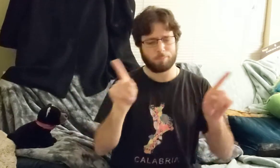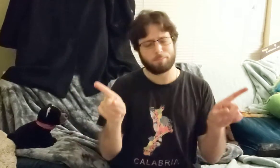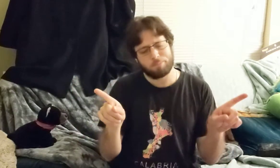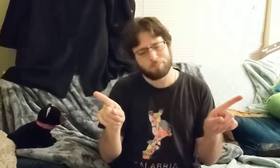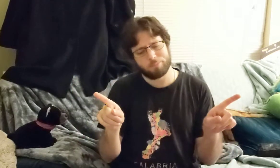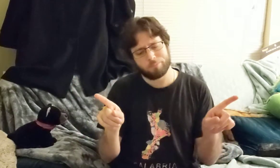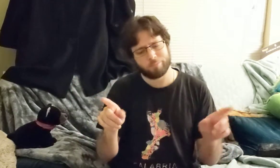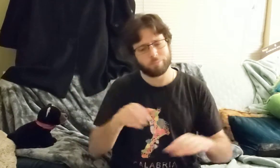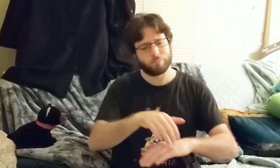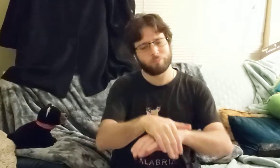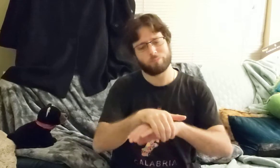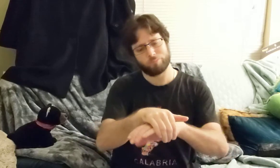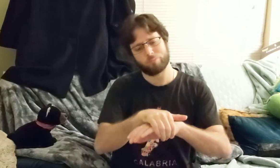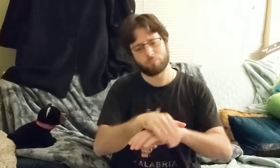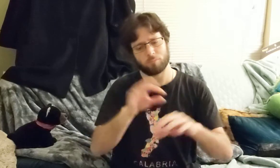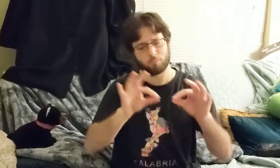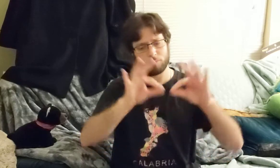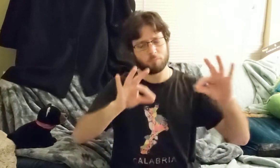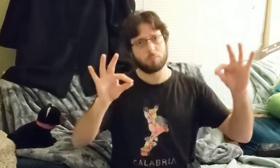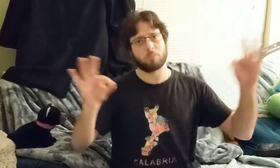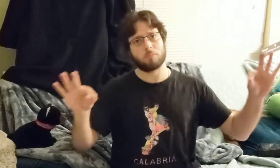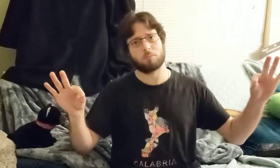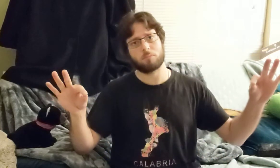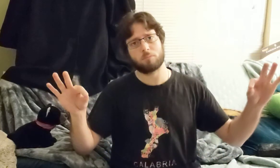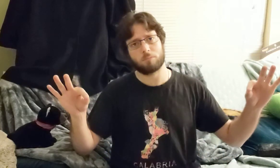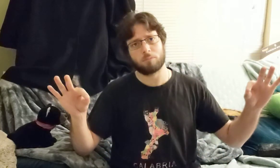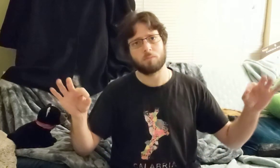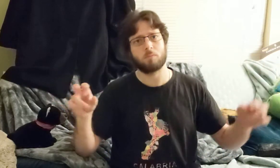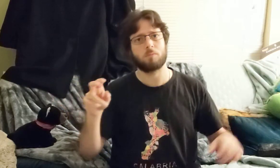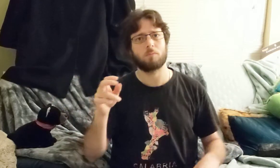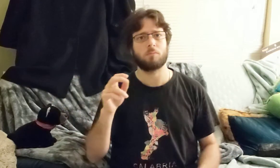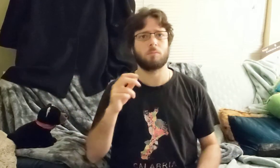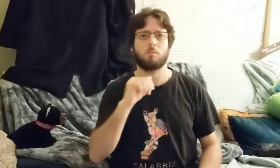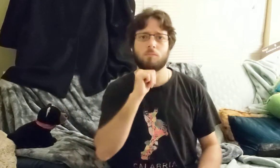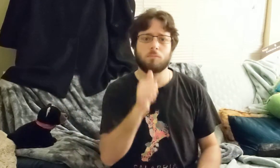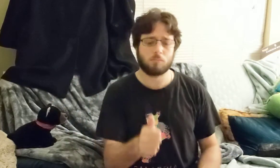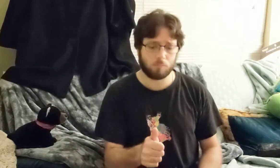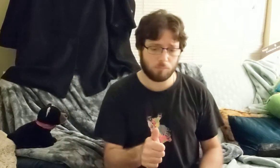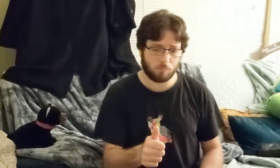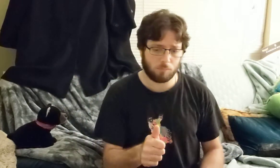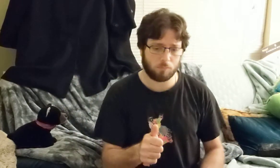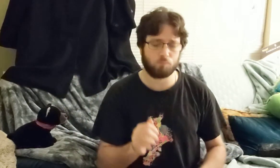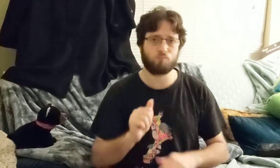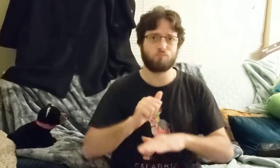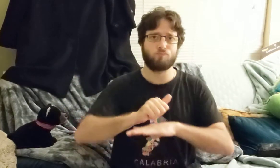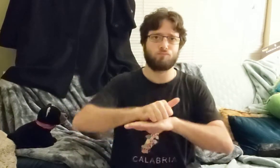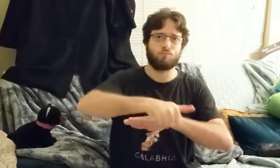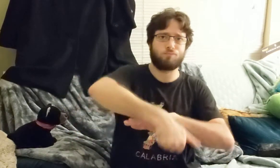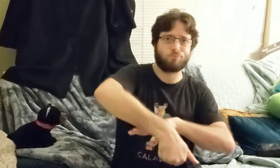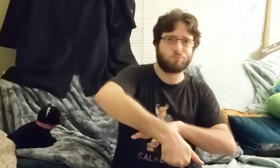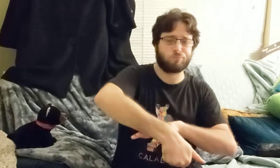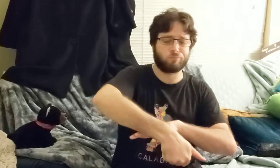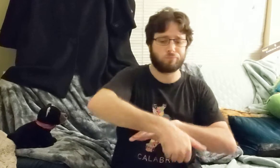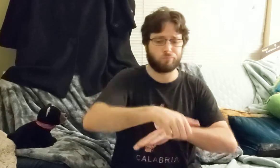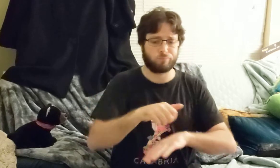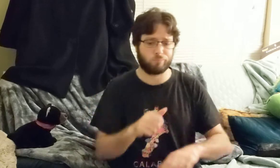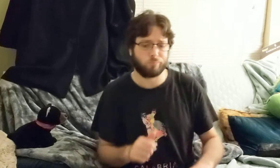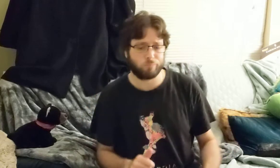BUT ENGLISH SENTENCE NOT ACCUSE